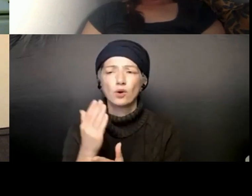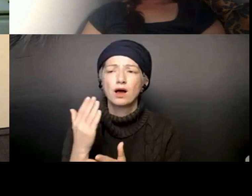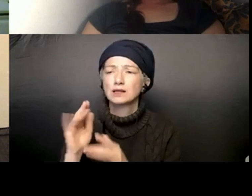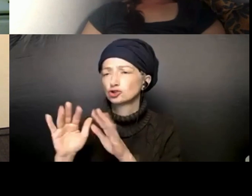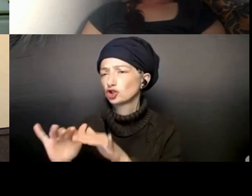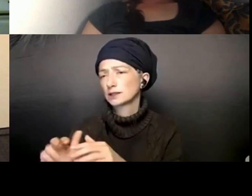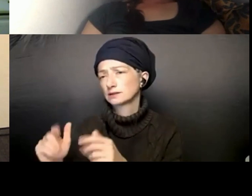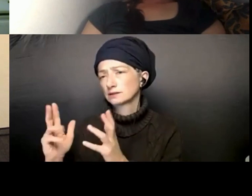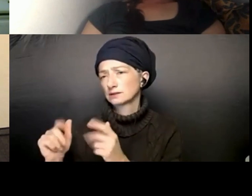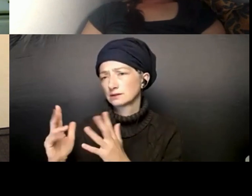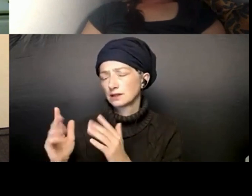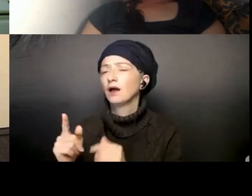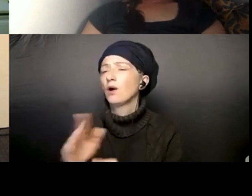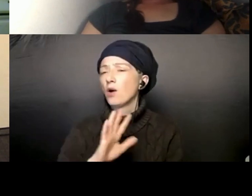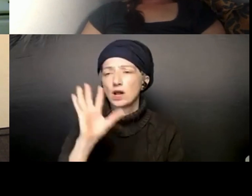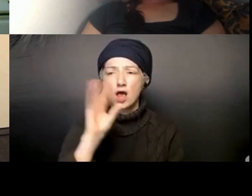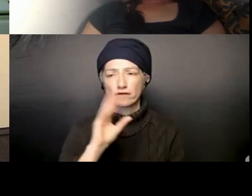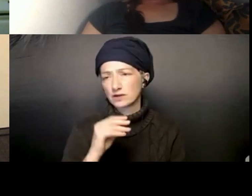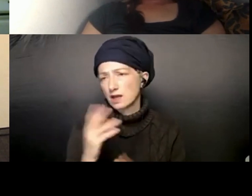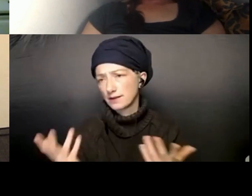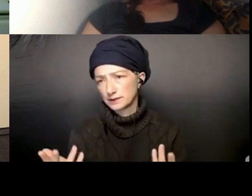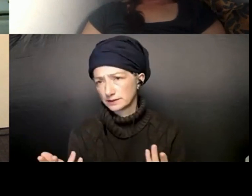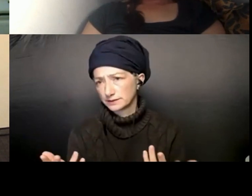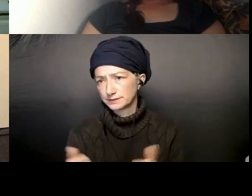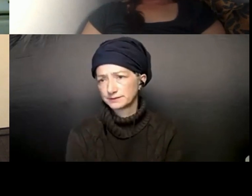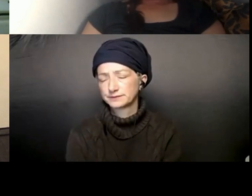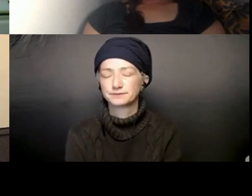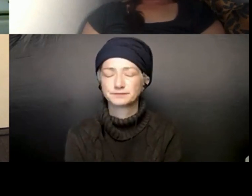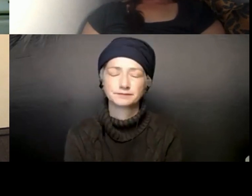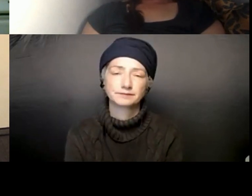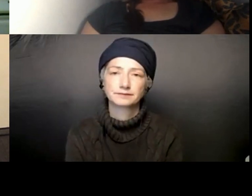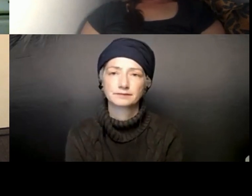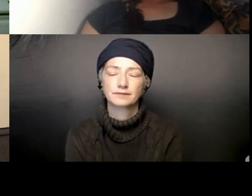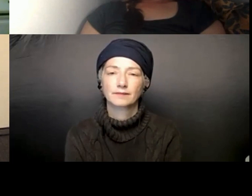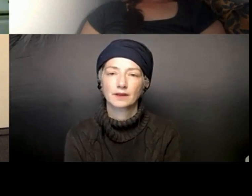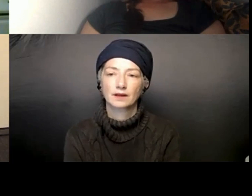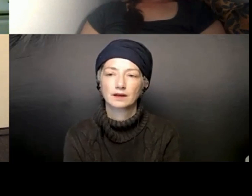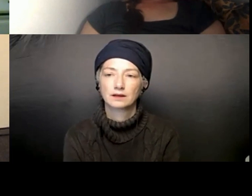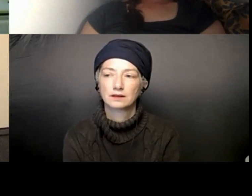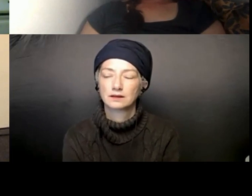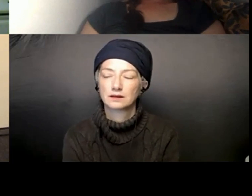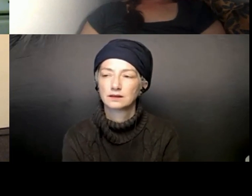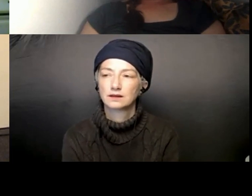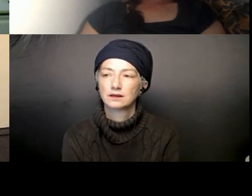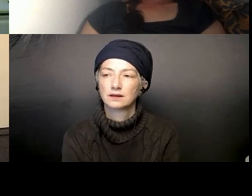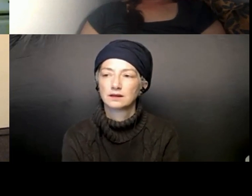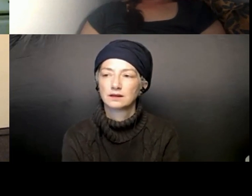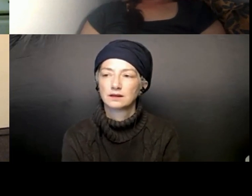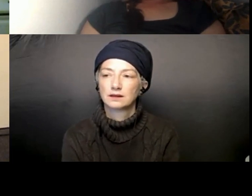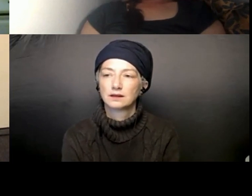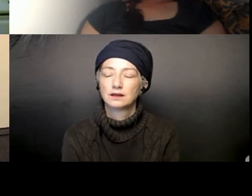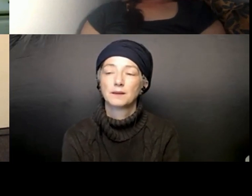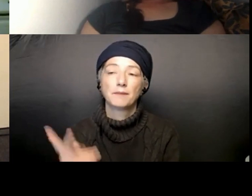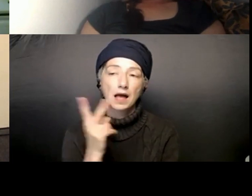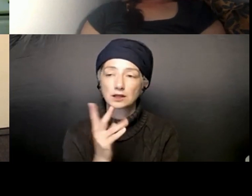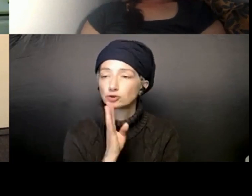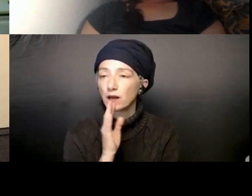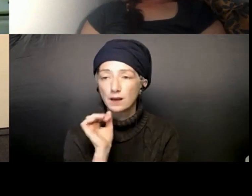without being recorded. You can post your contribution in the chat in either English or German.